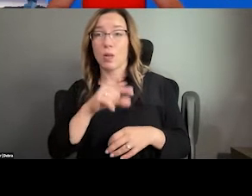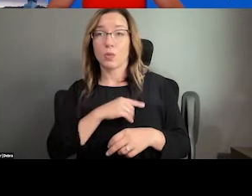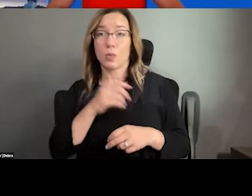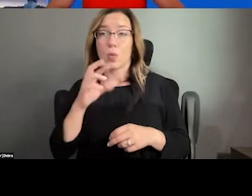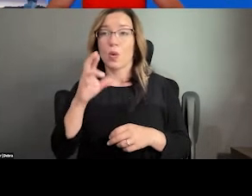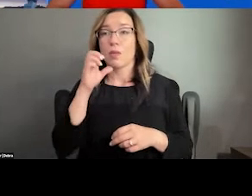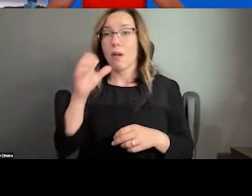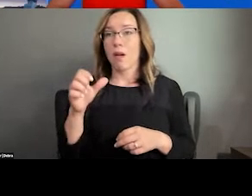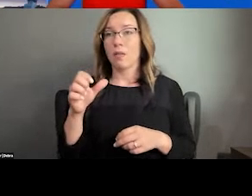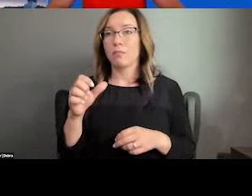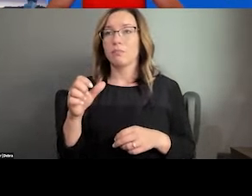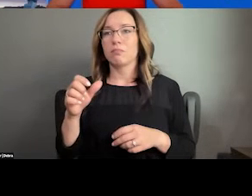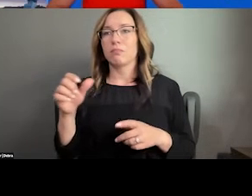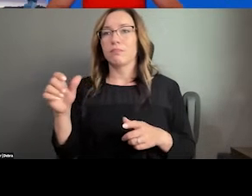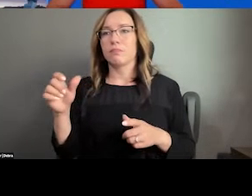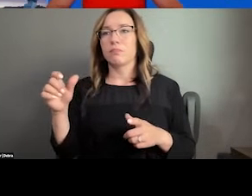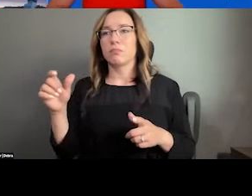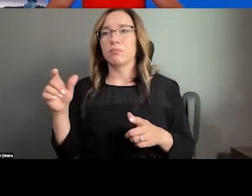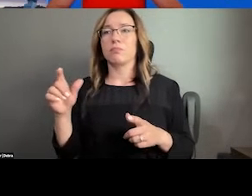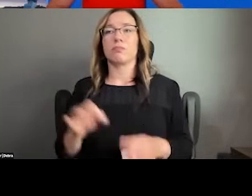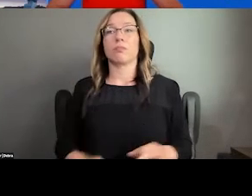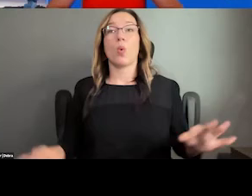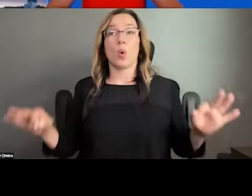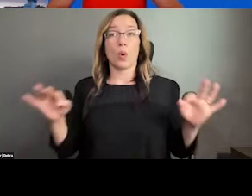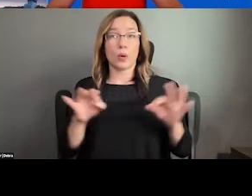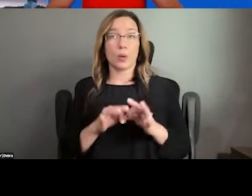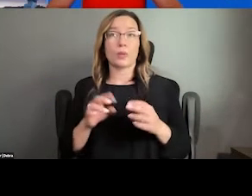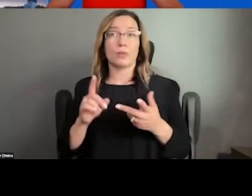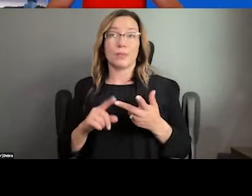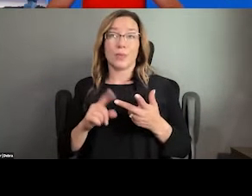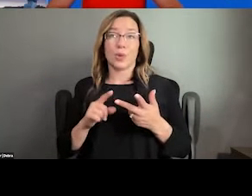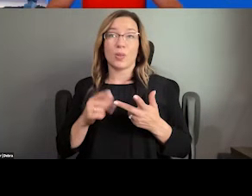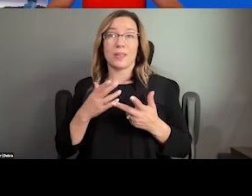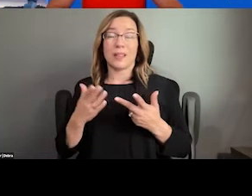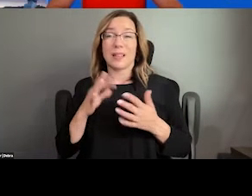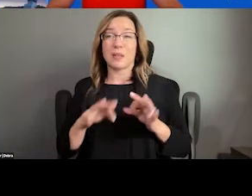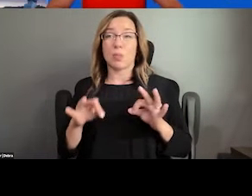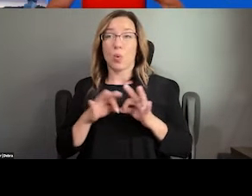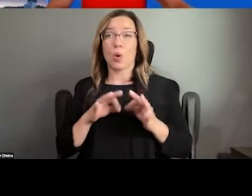That's a very important third takeaway message that you should be aware